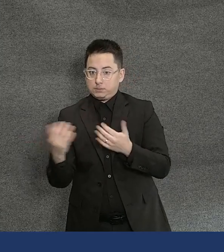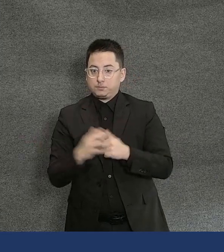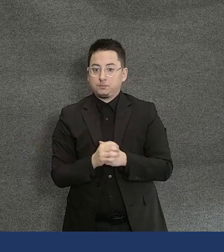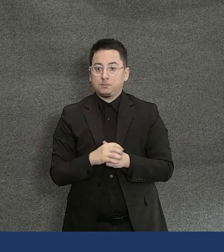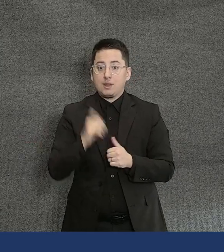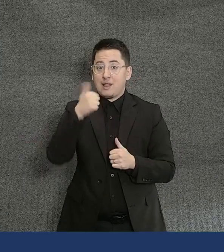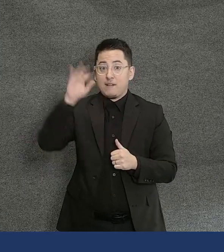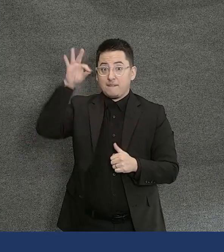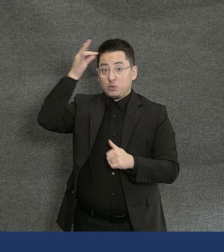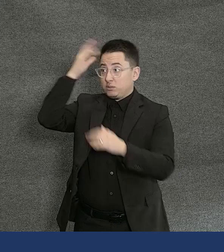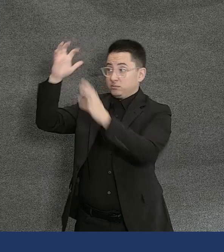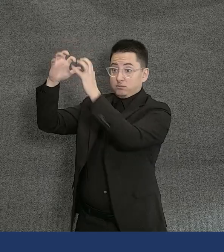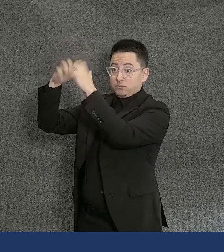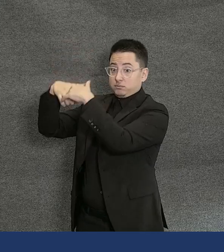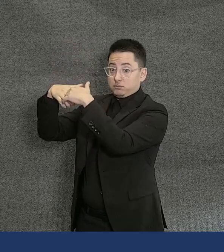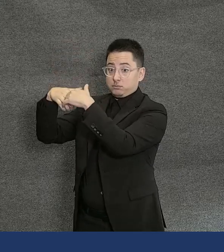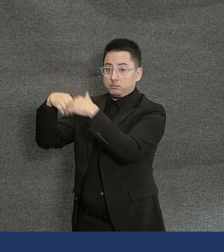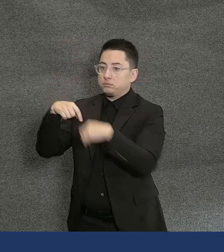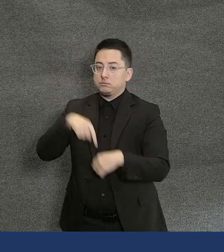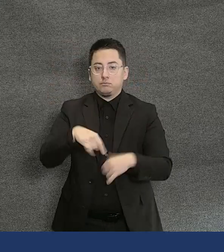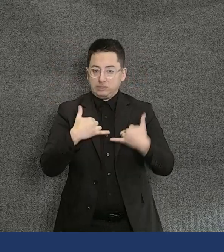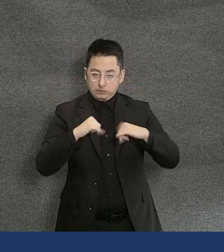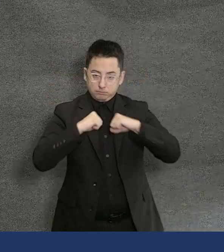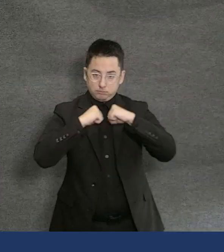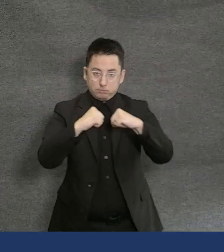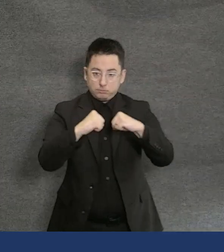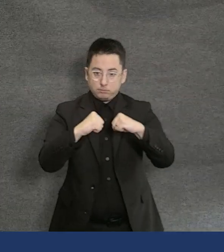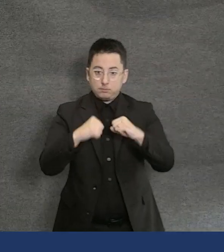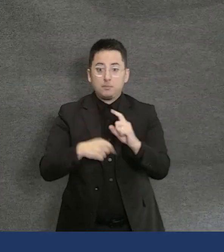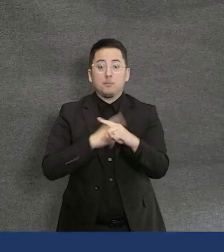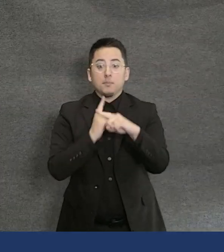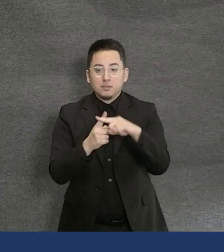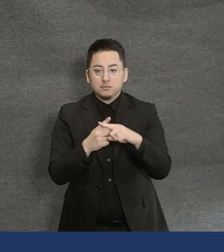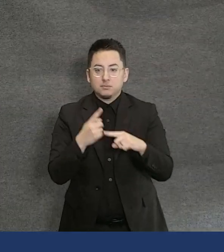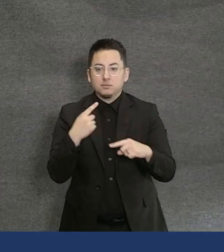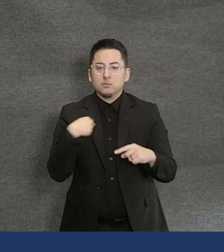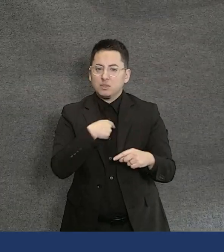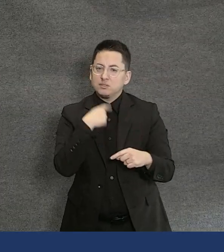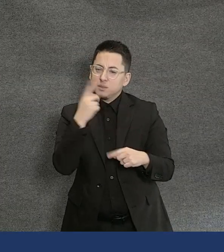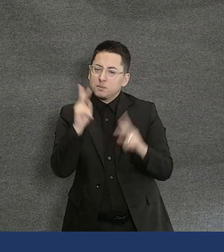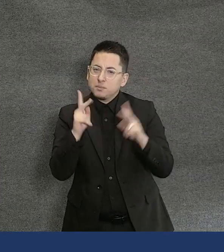But the other thing that it does is it says we matter. It says our human rights matter.